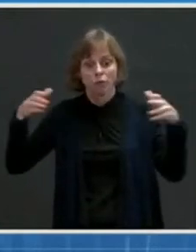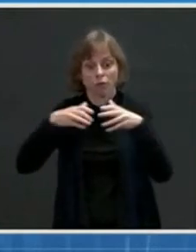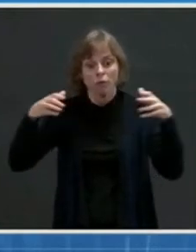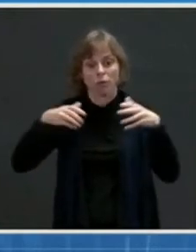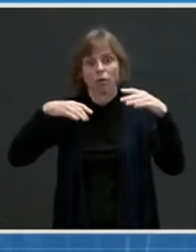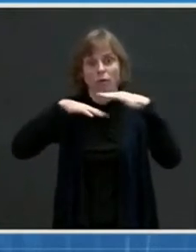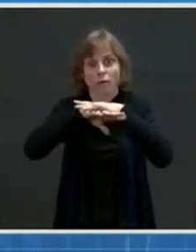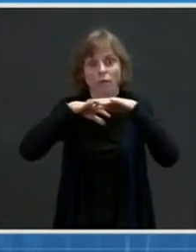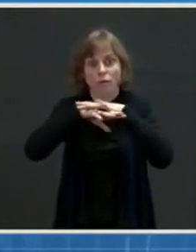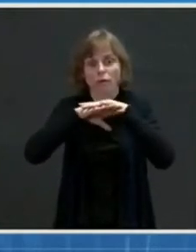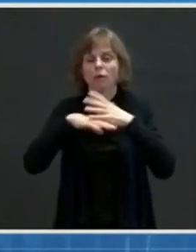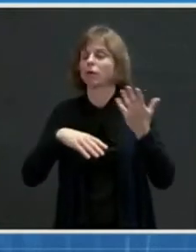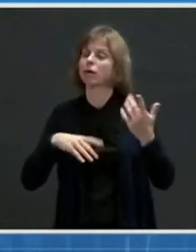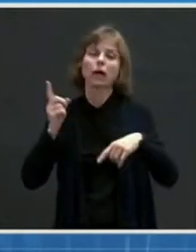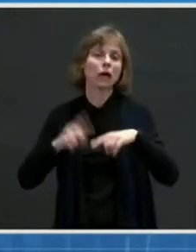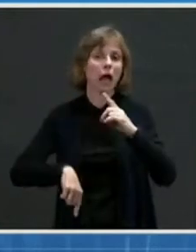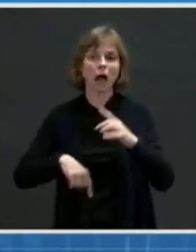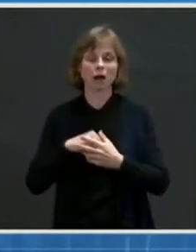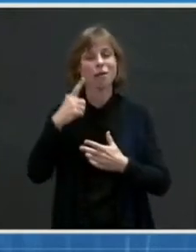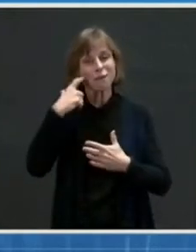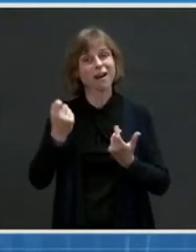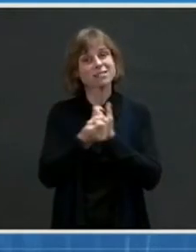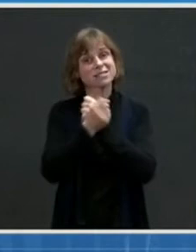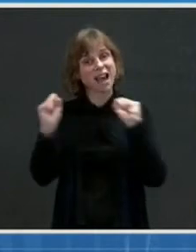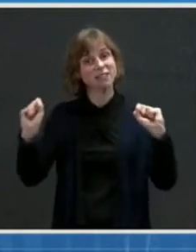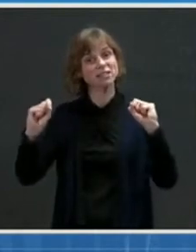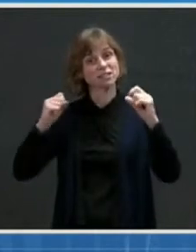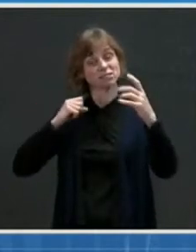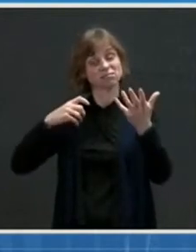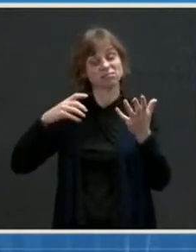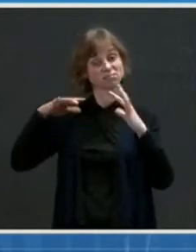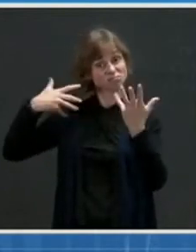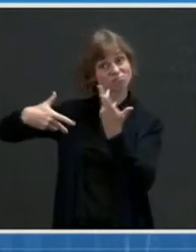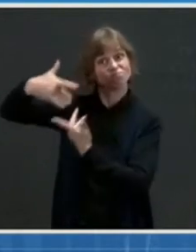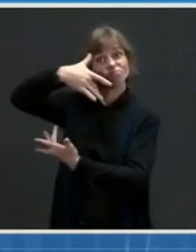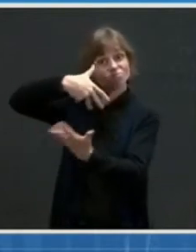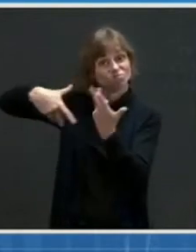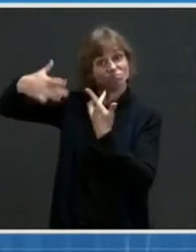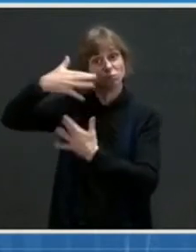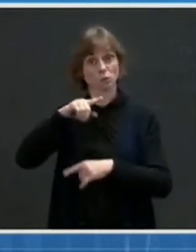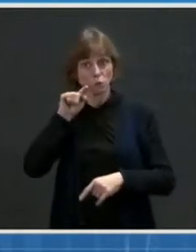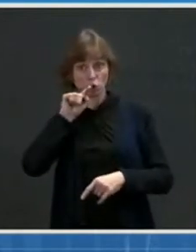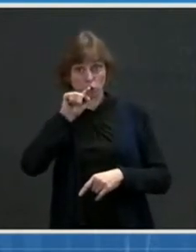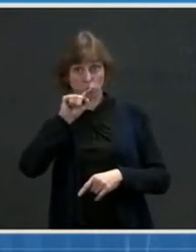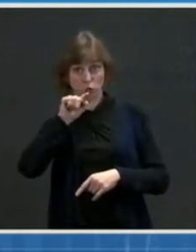FOR EXAMPLE, INDOOR DINING, THEATERS, PLACES WHERE PEOPLE CONGREGATE. THAT'S BECAUSE OF THE SAFETY OF